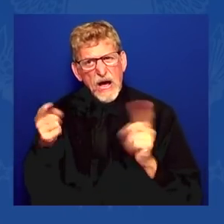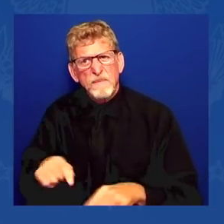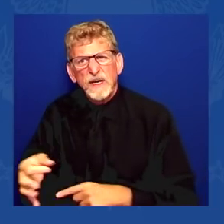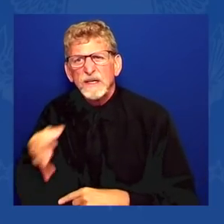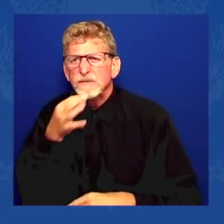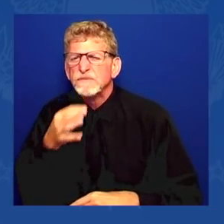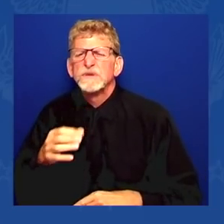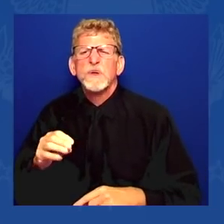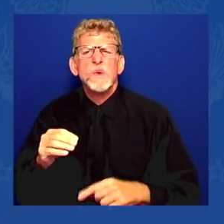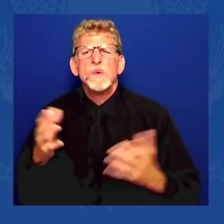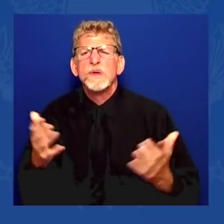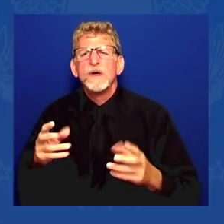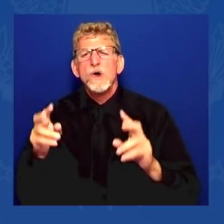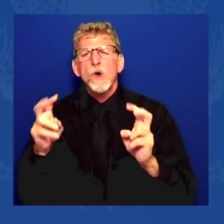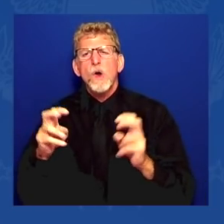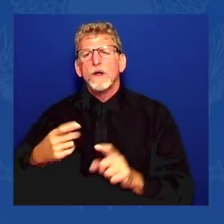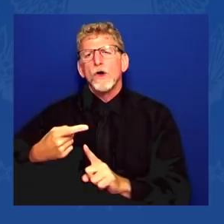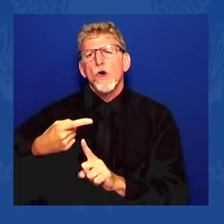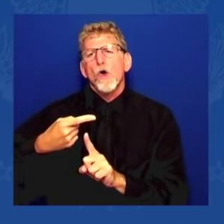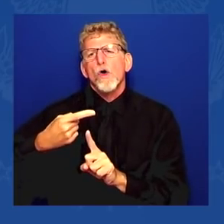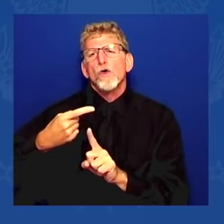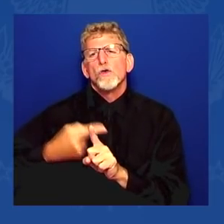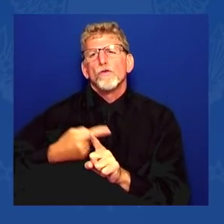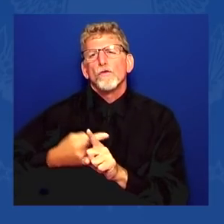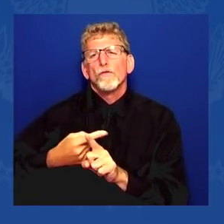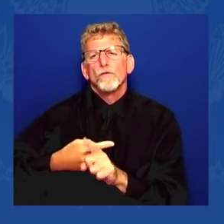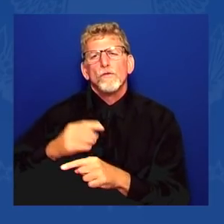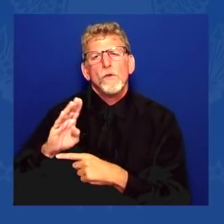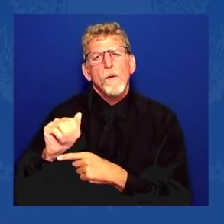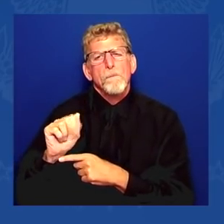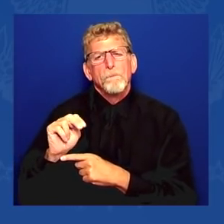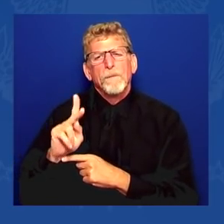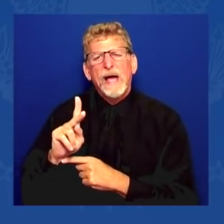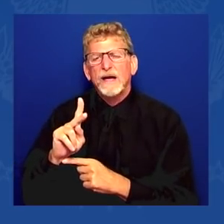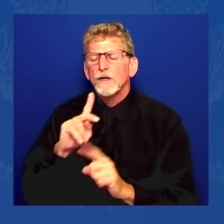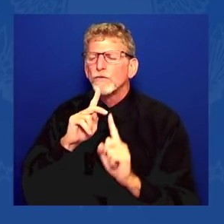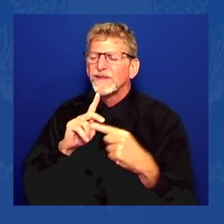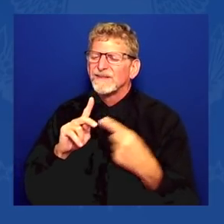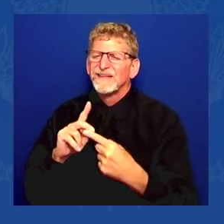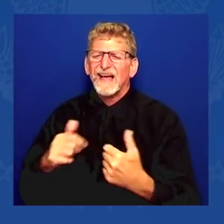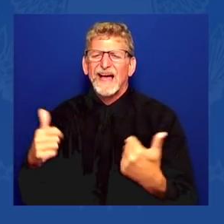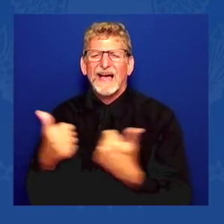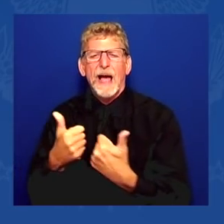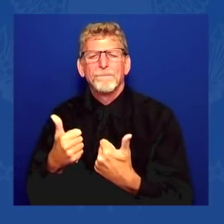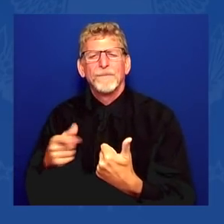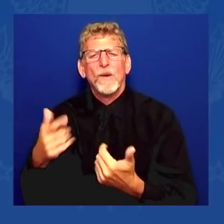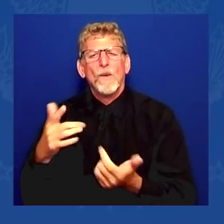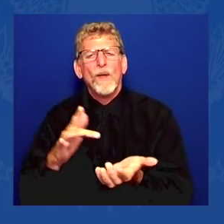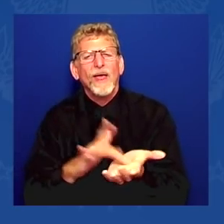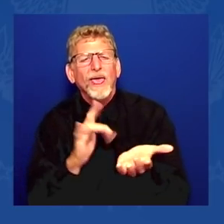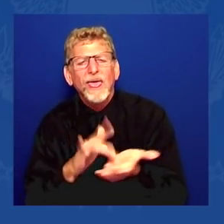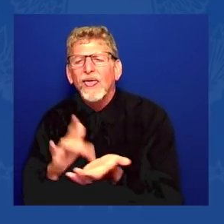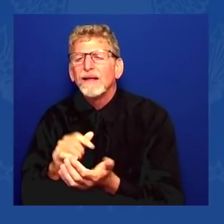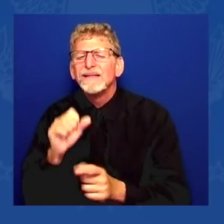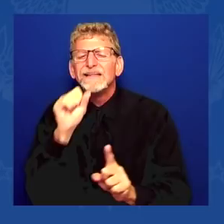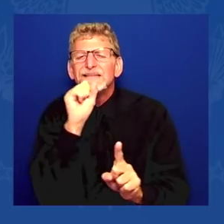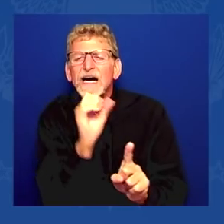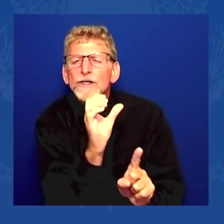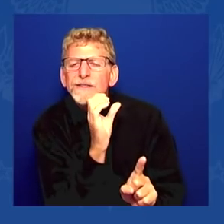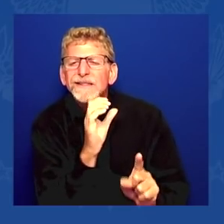And they allow lenders to prey on veterans, seniors, and other unsuspecting borrowers tapping in the -- trapping them into a cycle of debt.